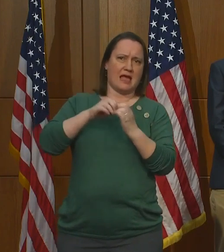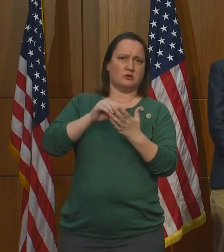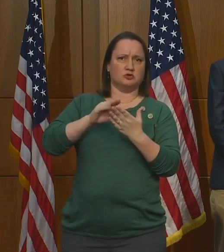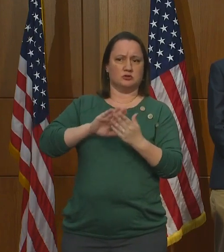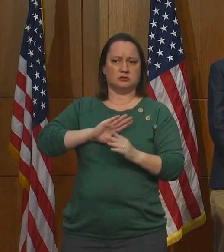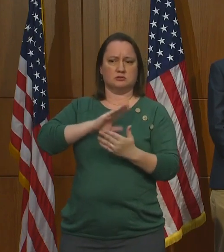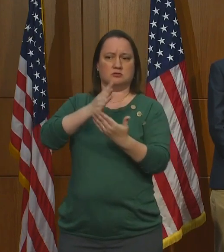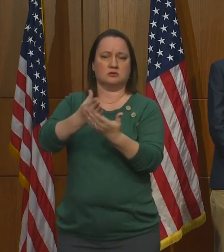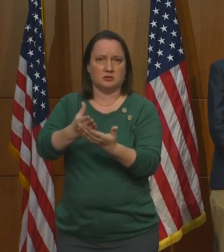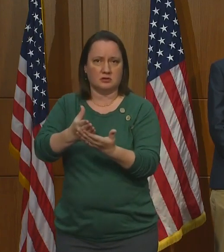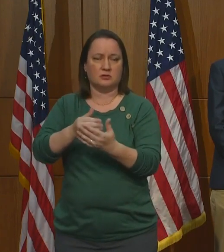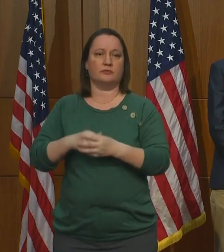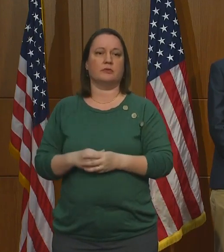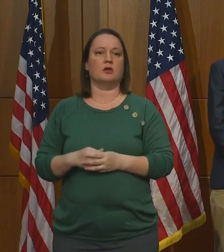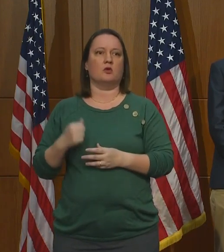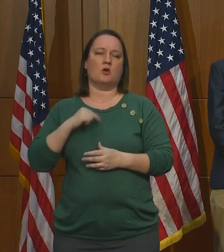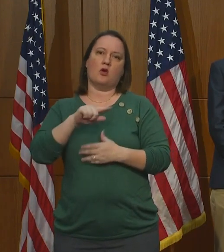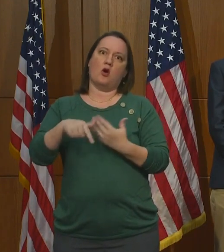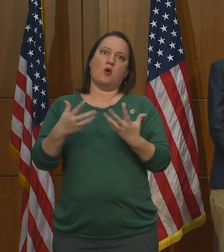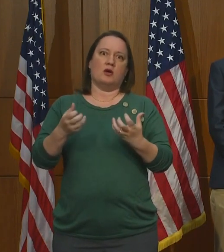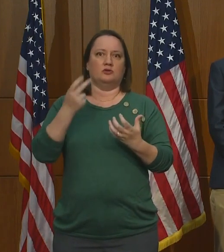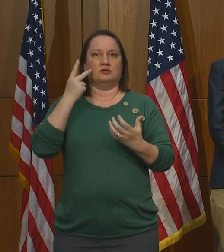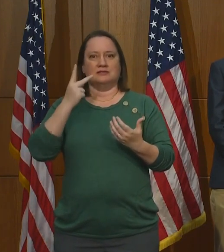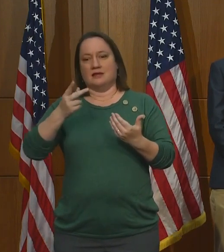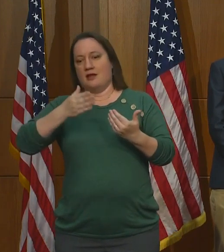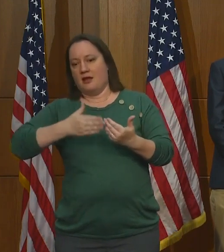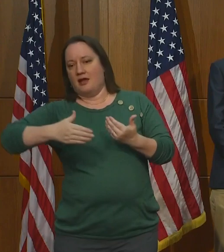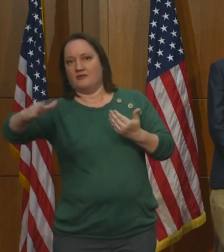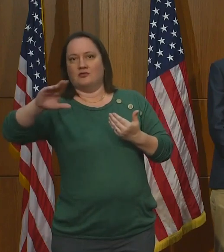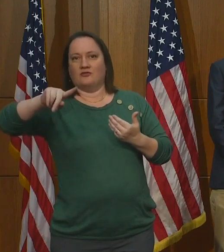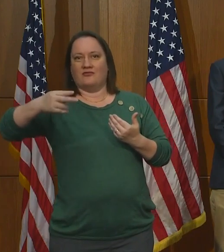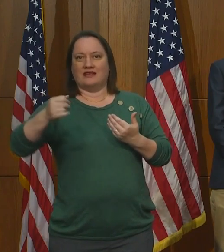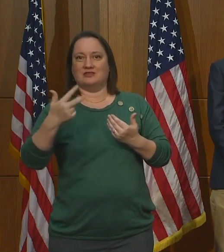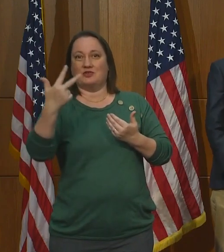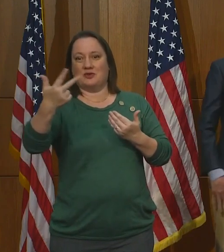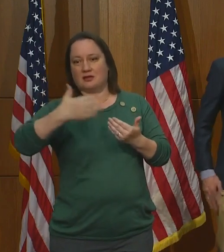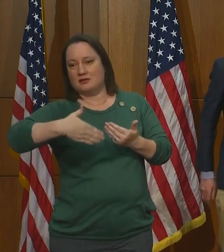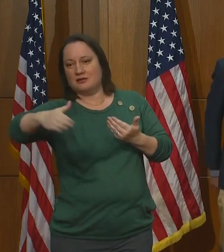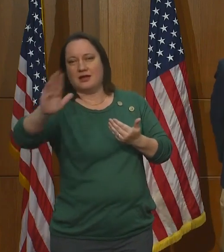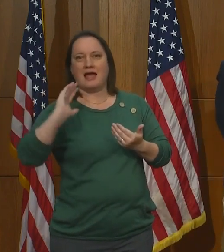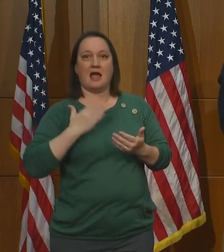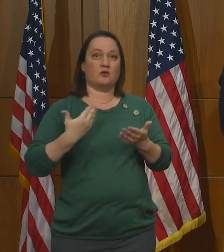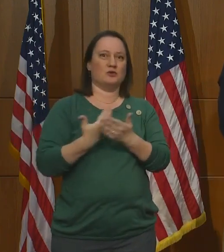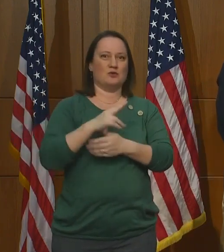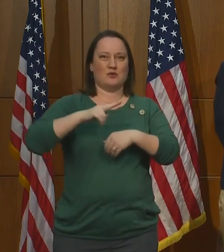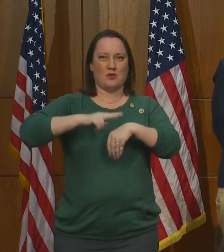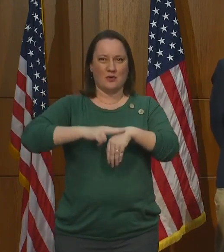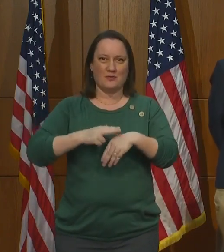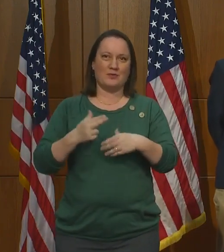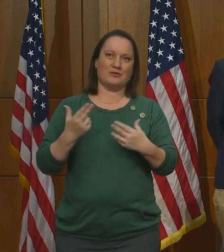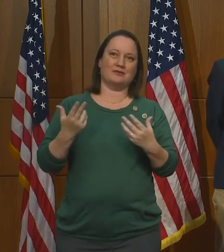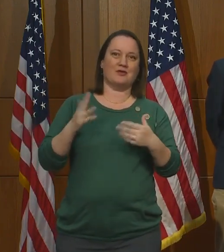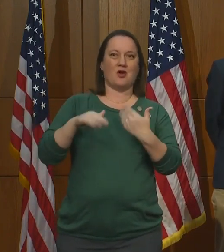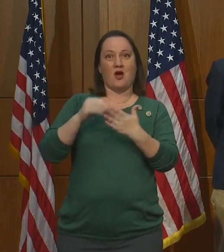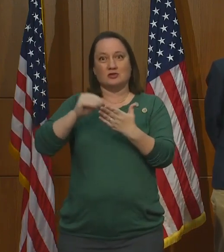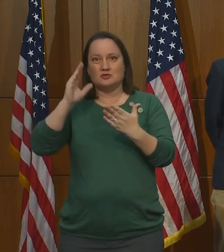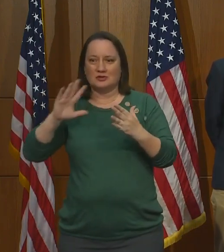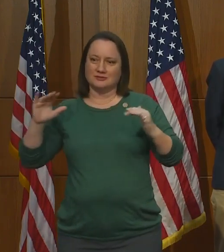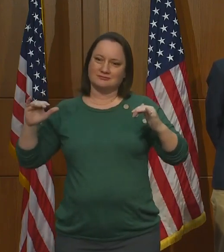WAY THE STUDENTS COME TO OUR BUILDINGS. AND WE ARE ALL LOOKING FORWARD TO THE DAY RON BE BEYOND FACE THREE